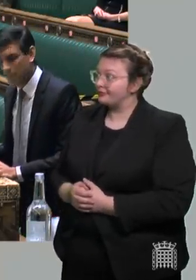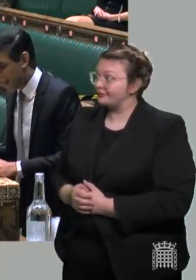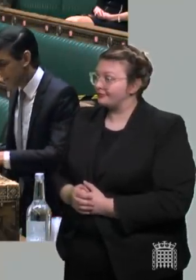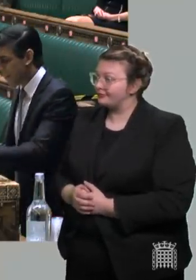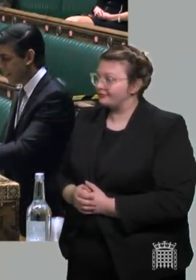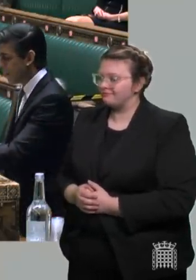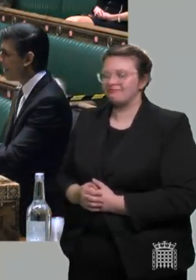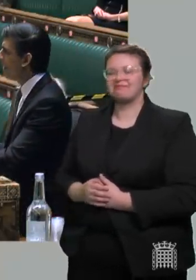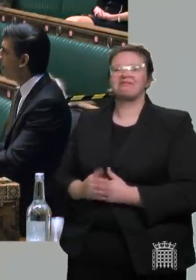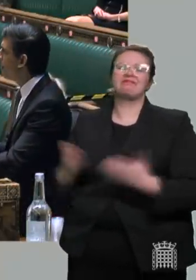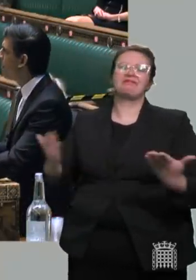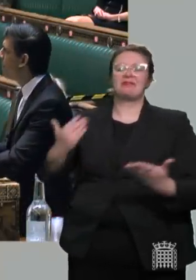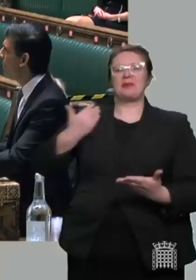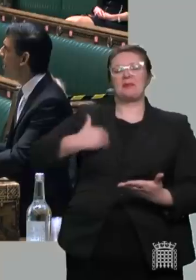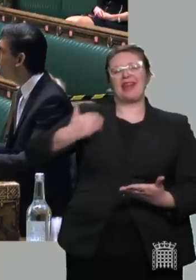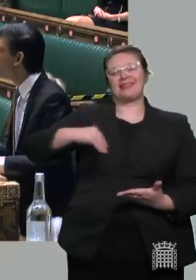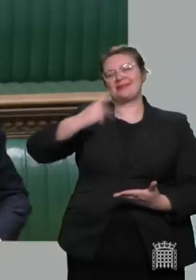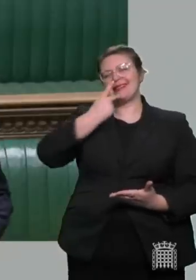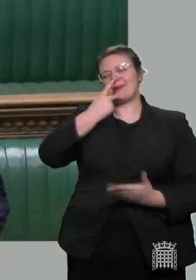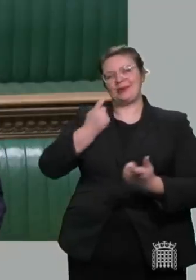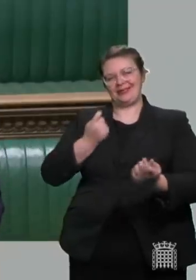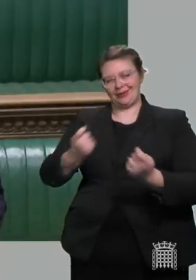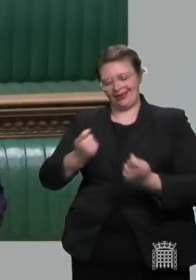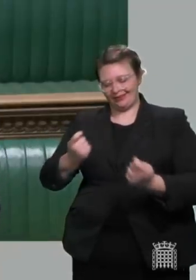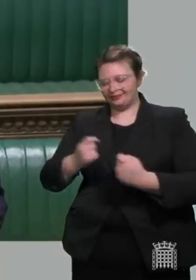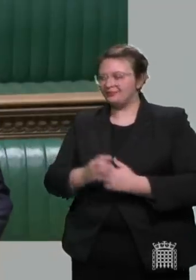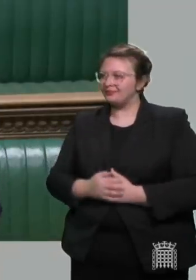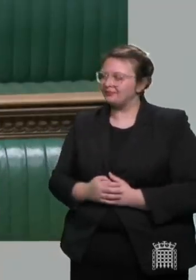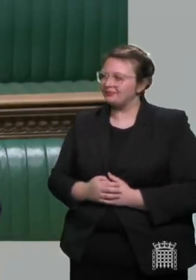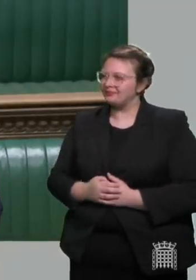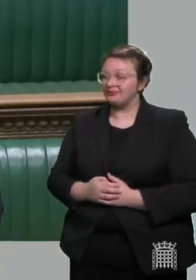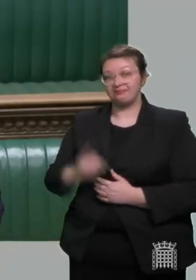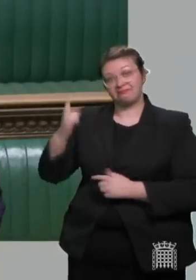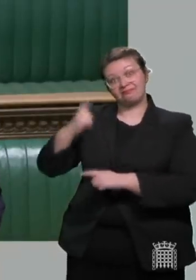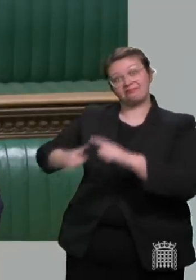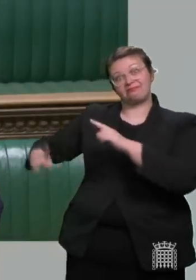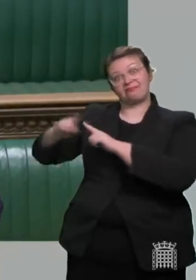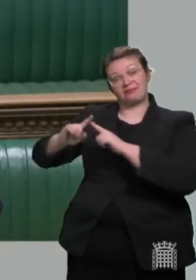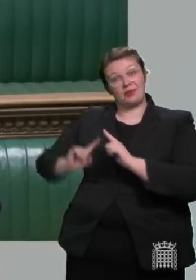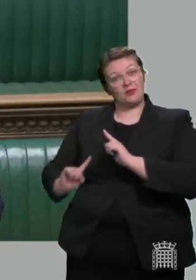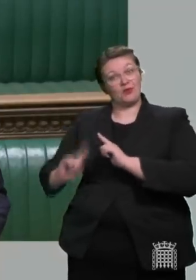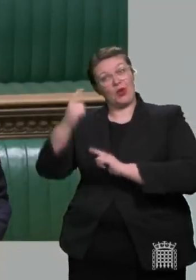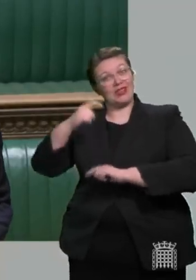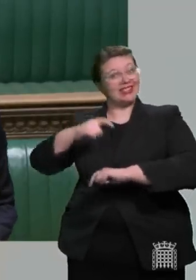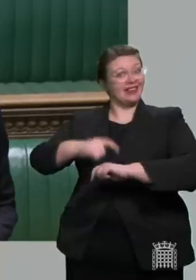Madam Deputy Speaker, a year ago, in my first Budget, I announced our initial response